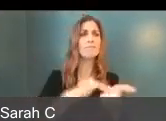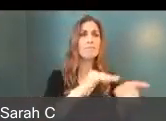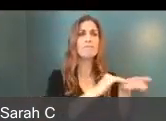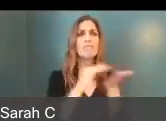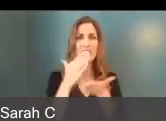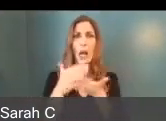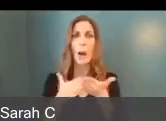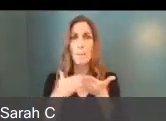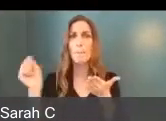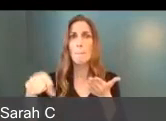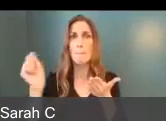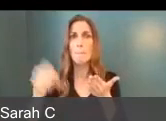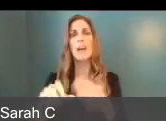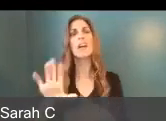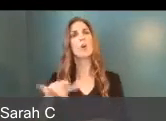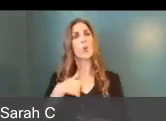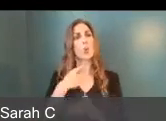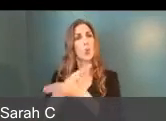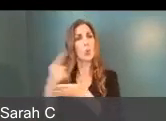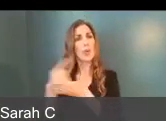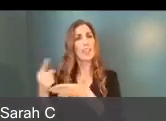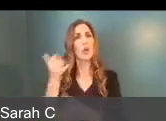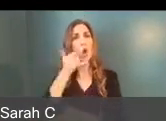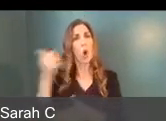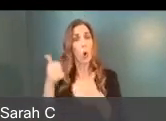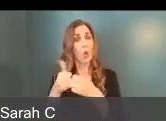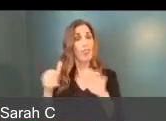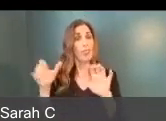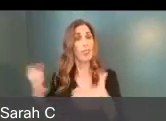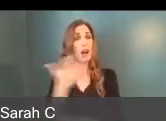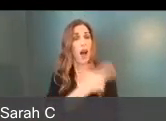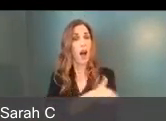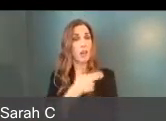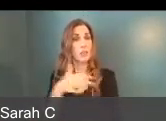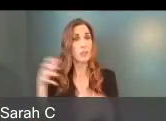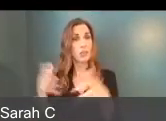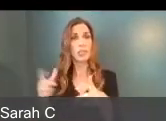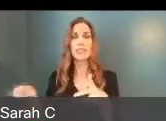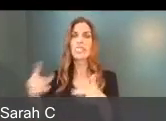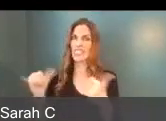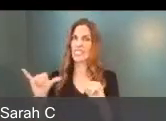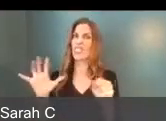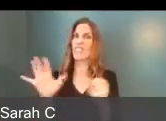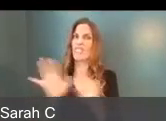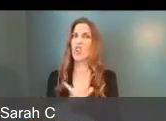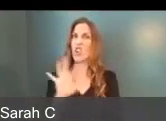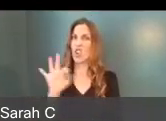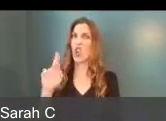I had my weekly hospital call today. Our hospitals remain full and many have had to